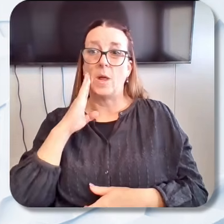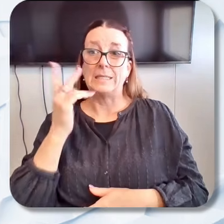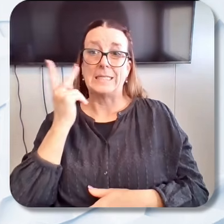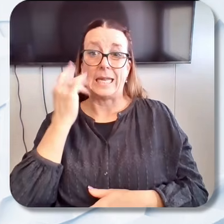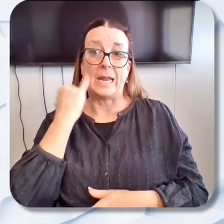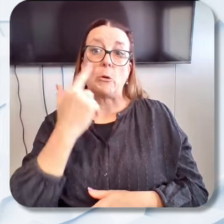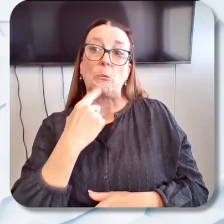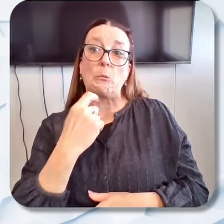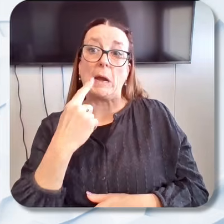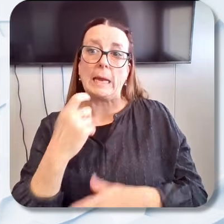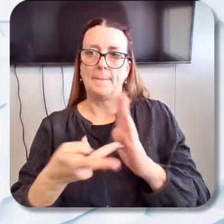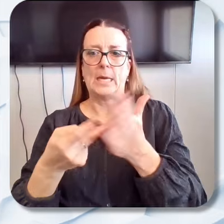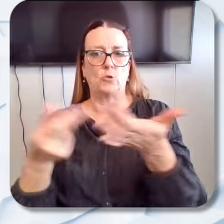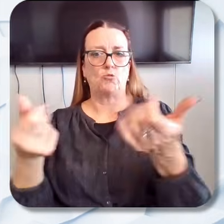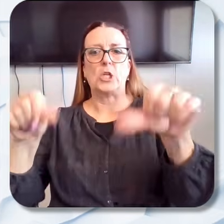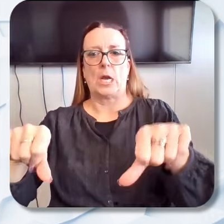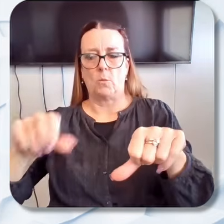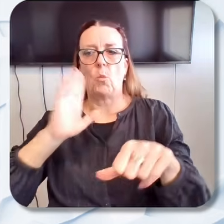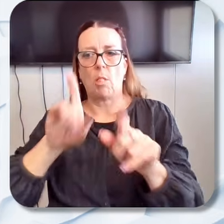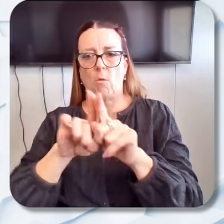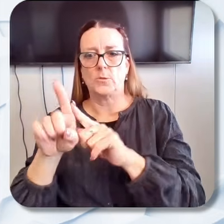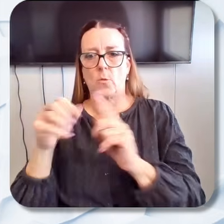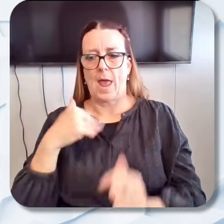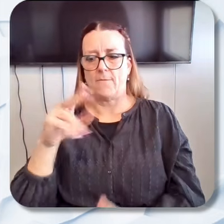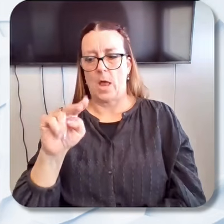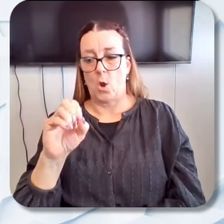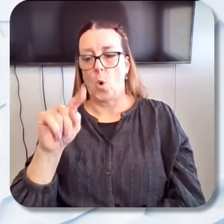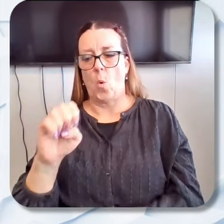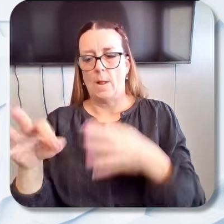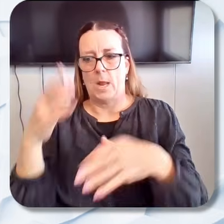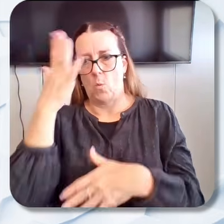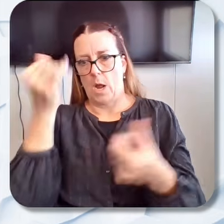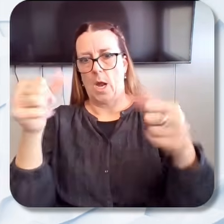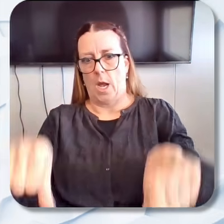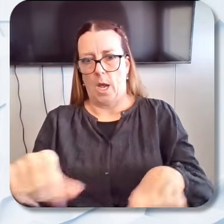with a note.